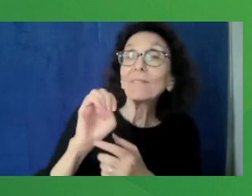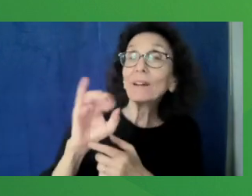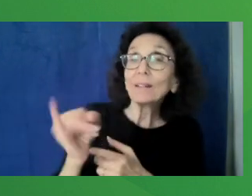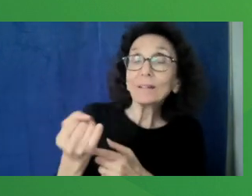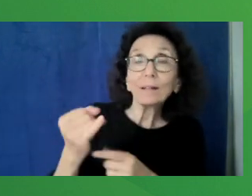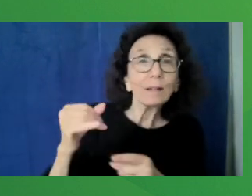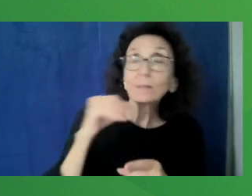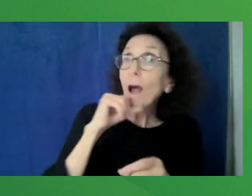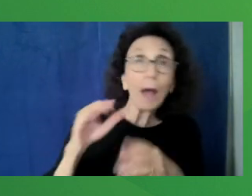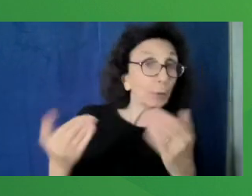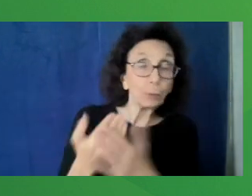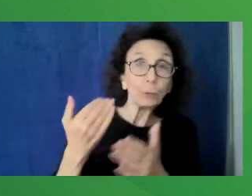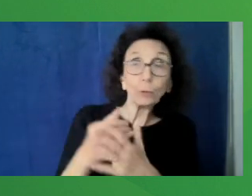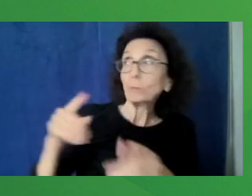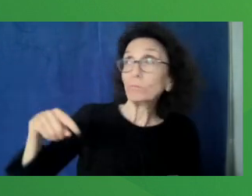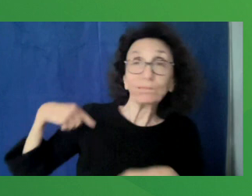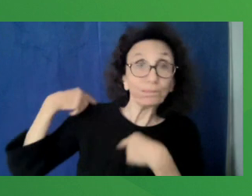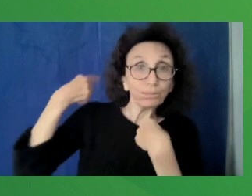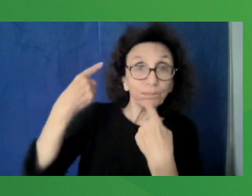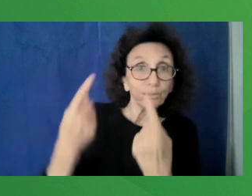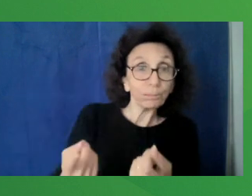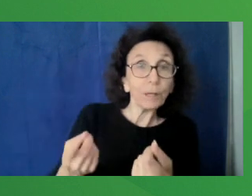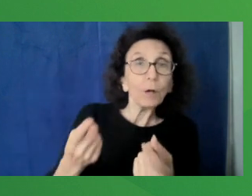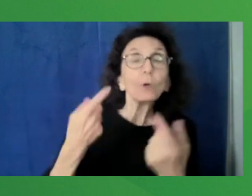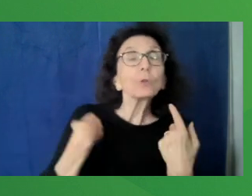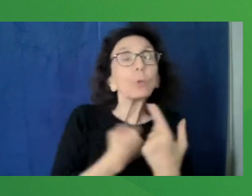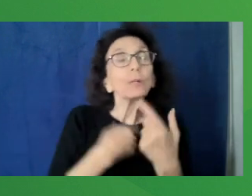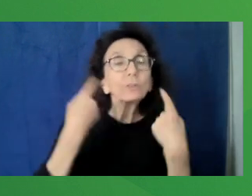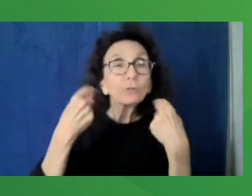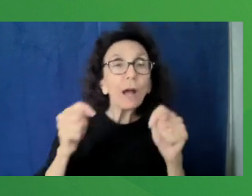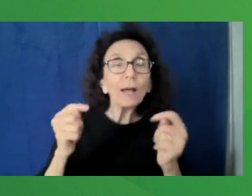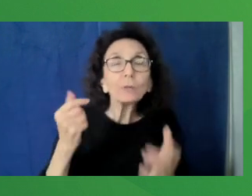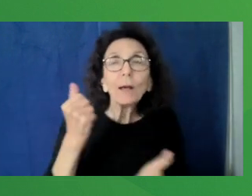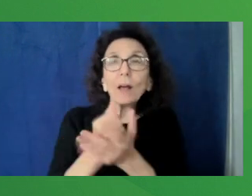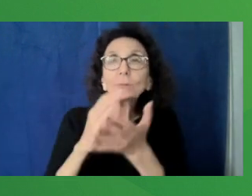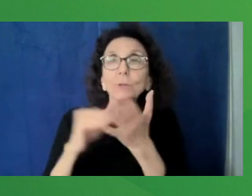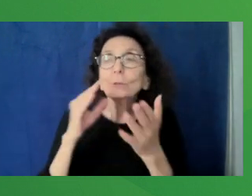And so, trying to help students see that they're joining a movement, not starting a movement,